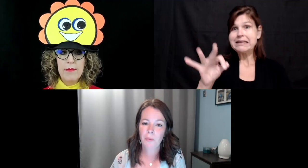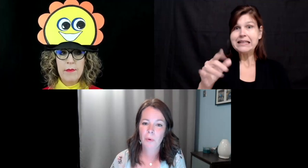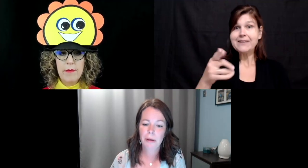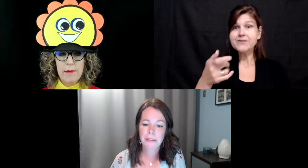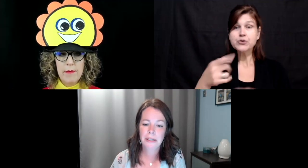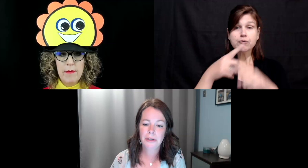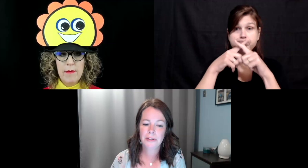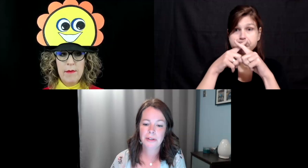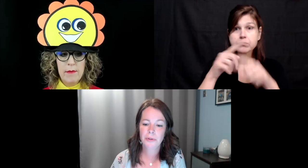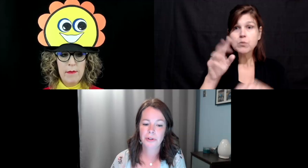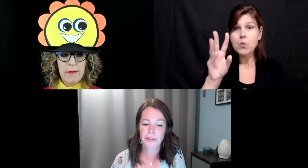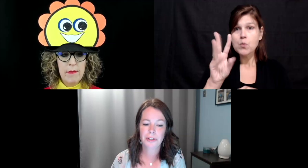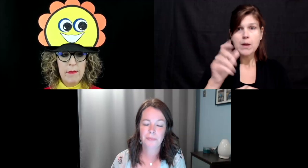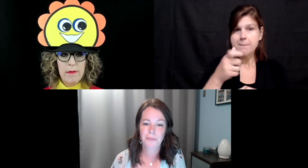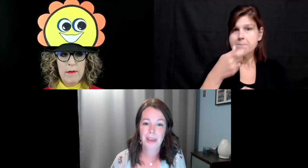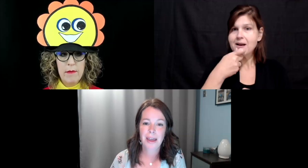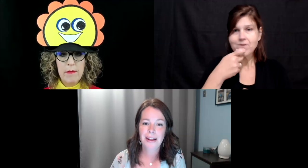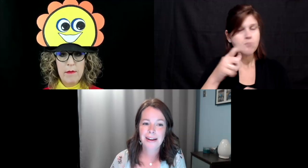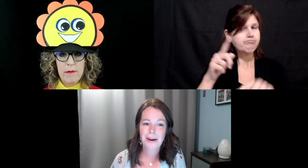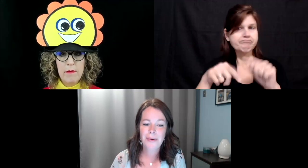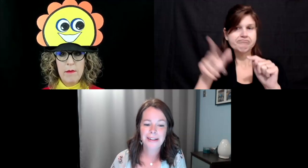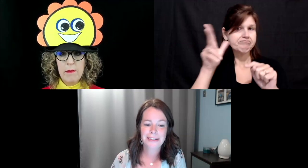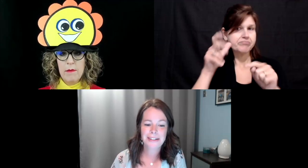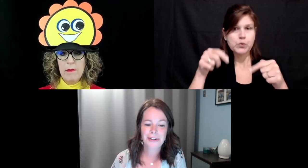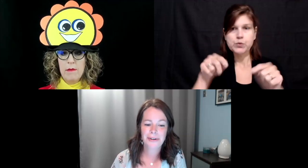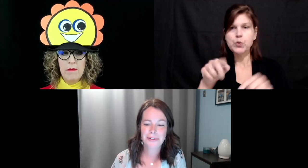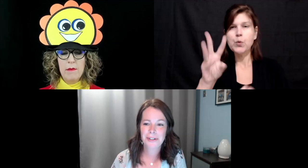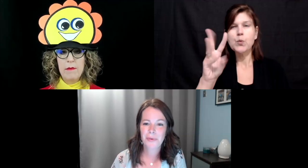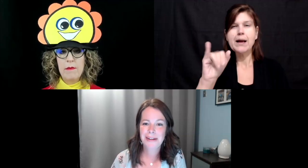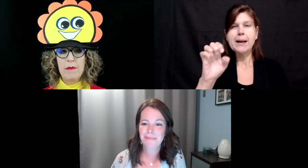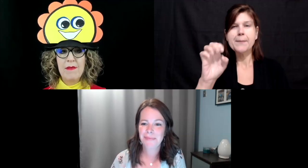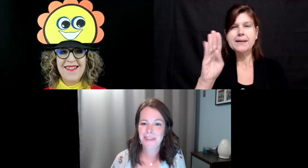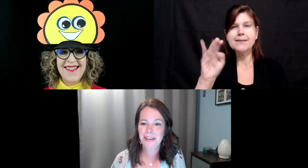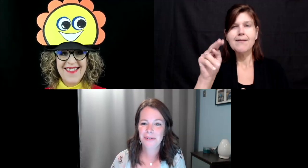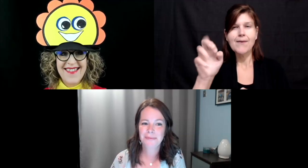We won't be able to hear or see you during the show. And now I'd like to turn it over to Gwyn. Thank you.